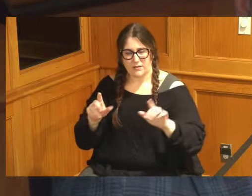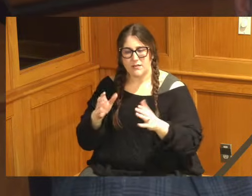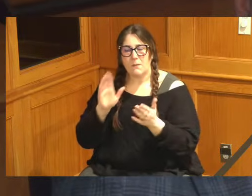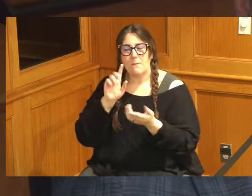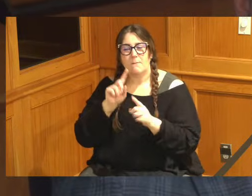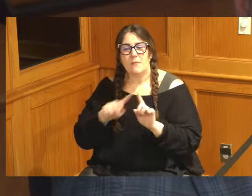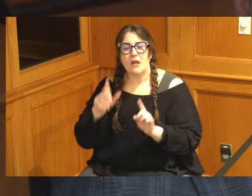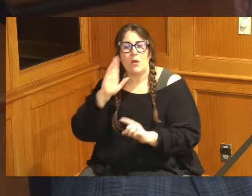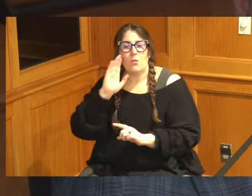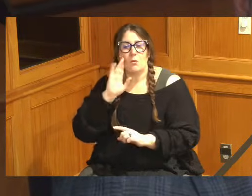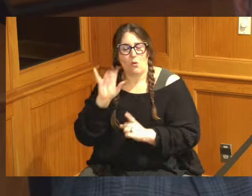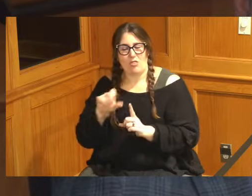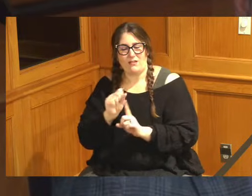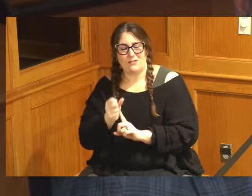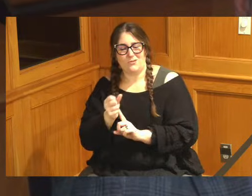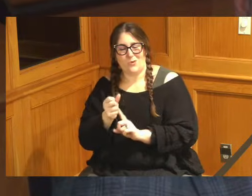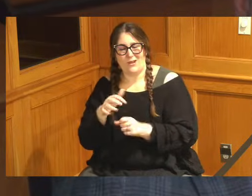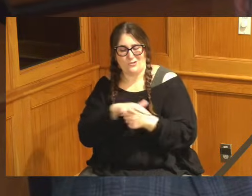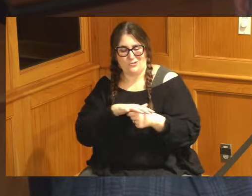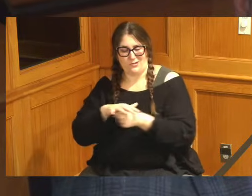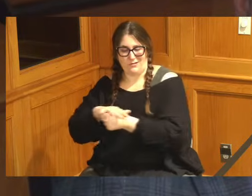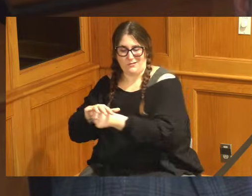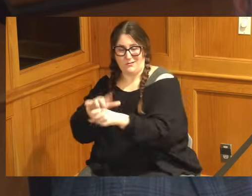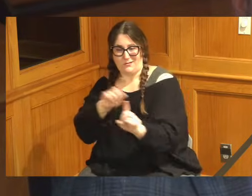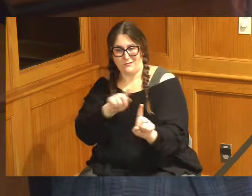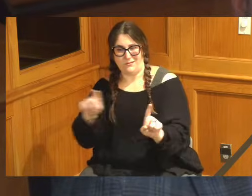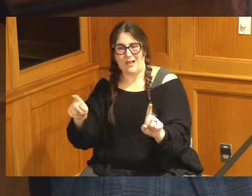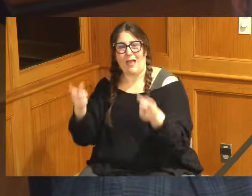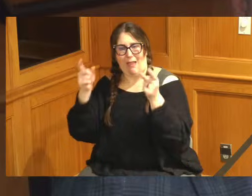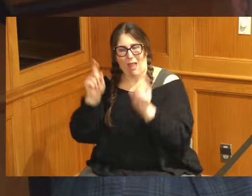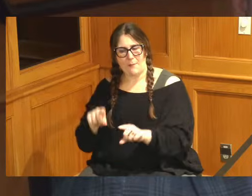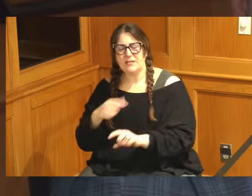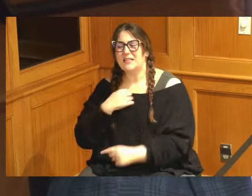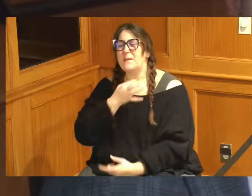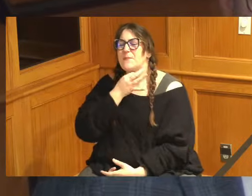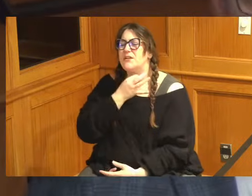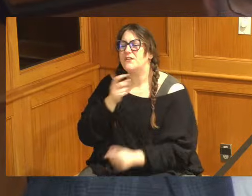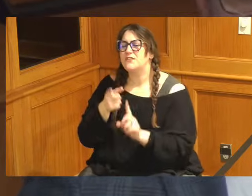dealing with in some of these locations. I I'm curious to know from you because it leads into